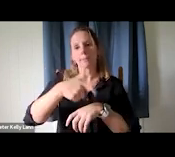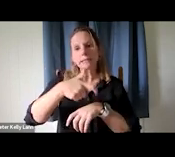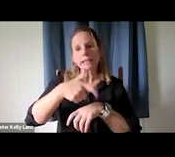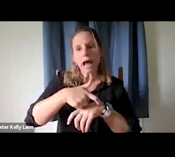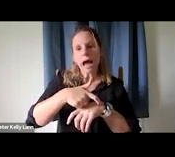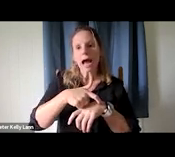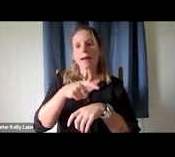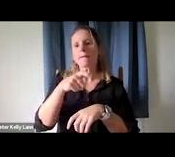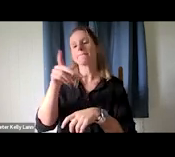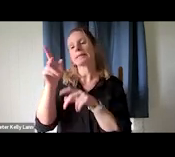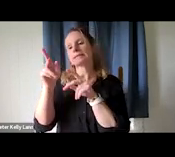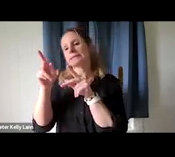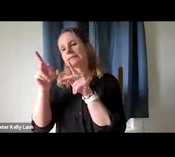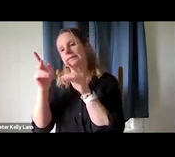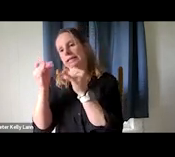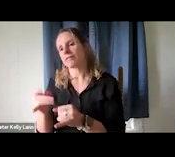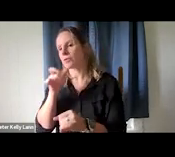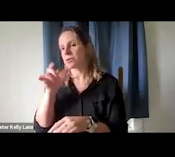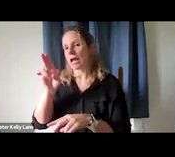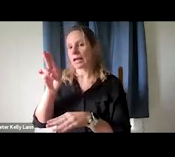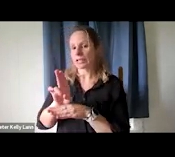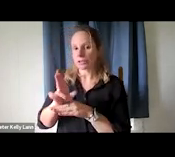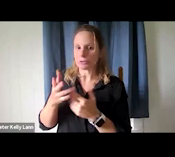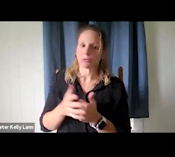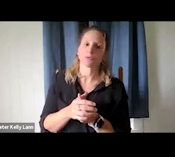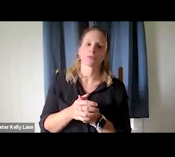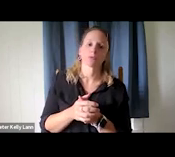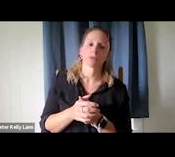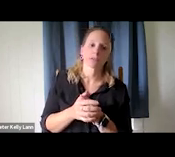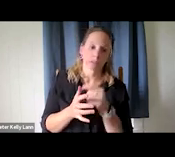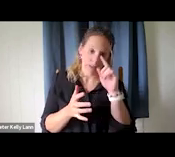for us to demonstrate whether DA&A is material on every case.